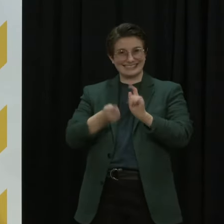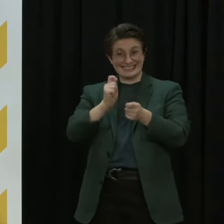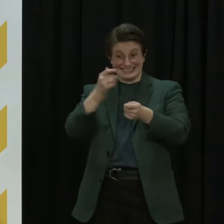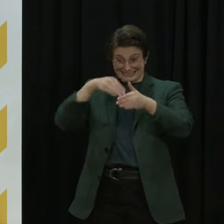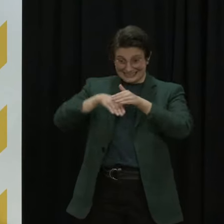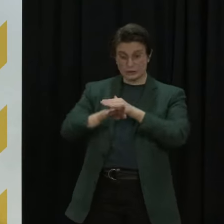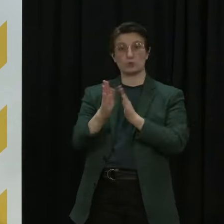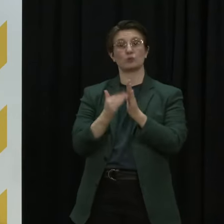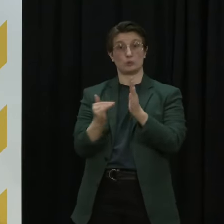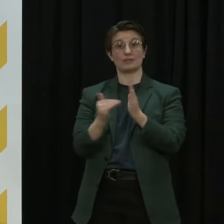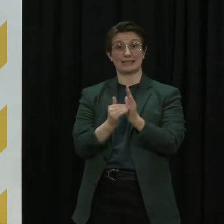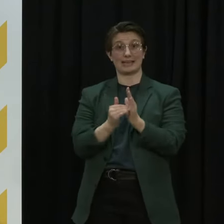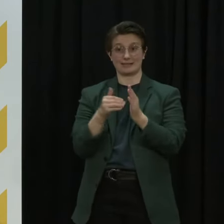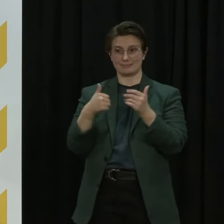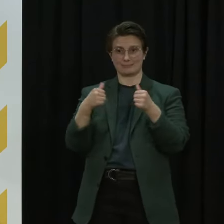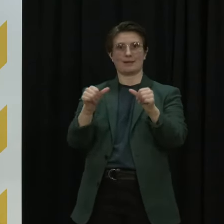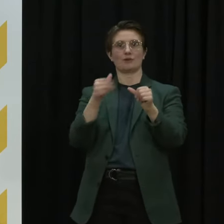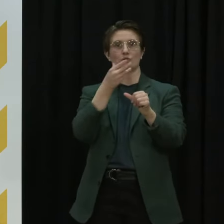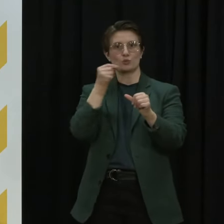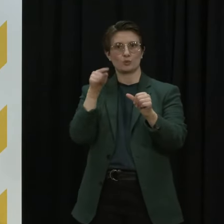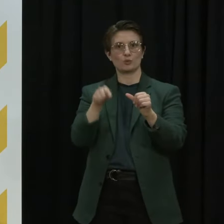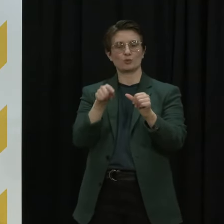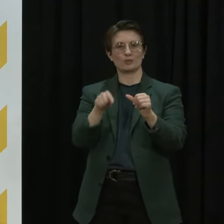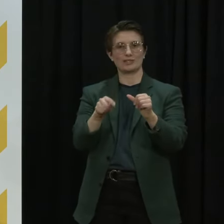bring rapid antigen tests into the country. Some businesses can use that in